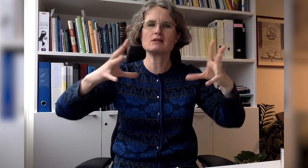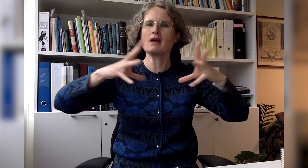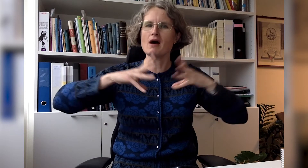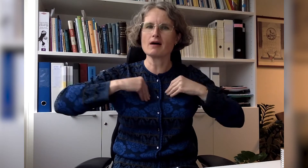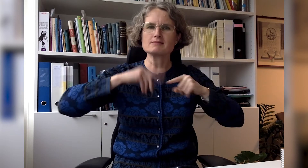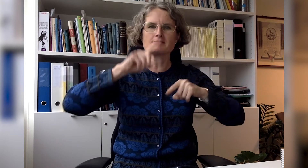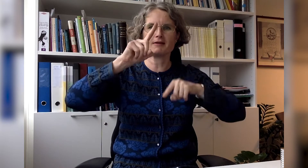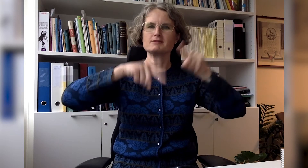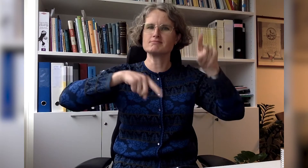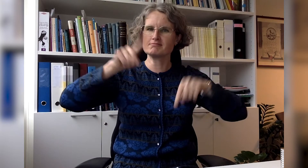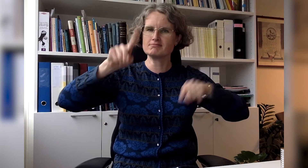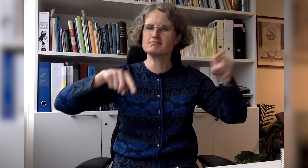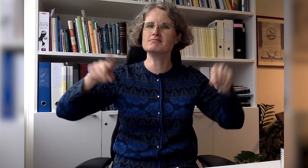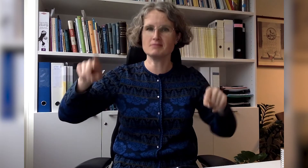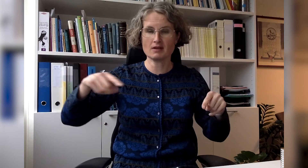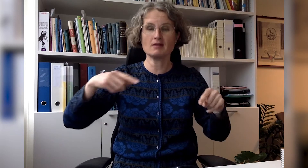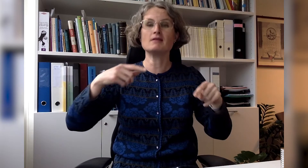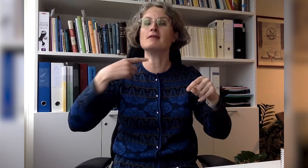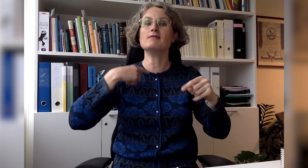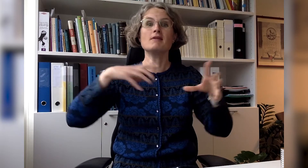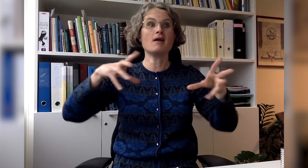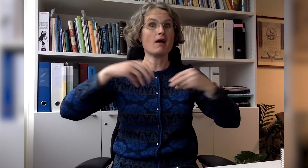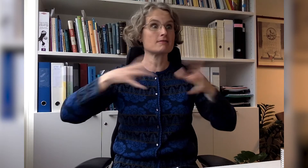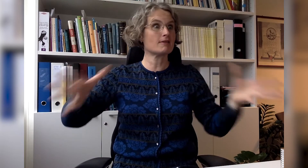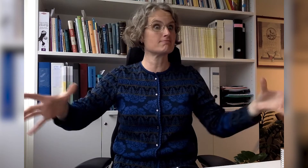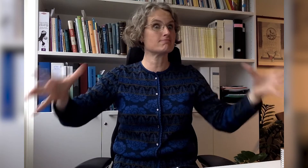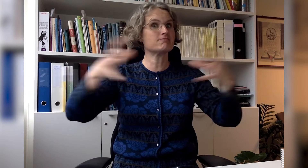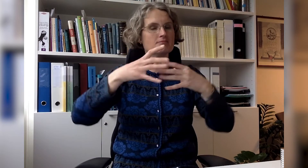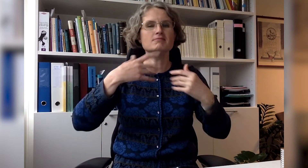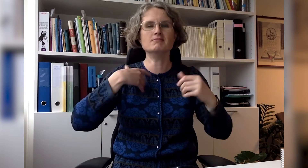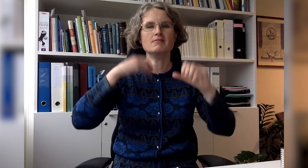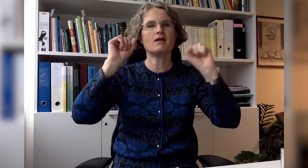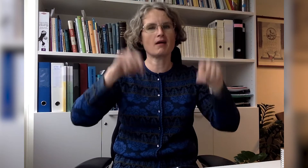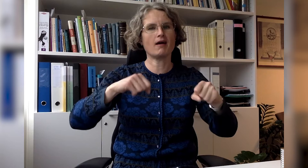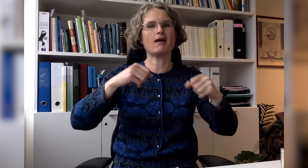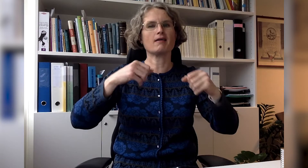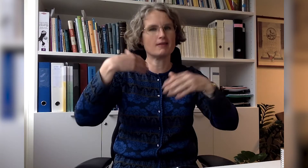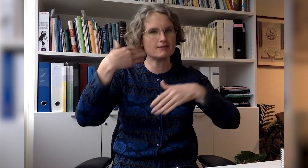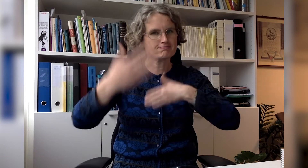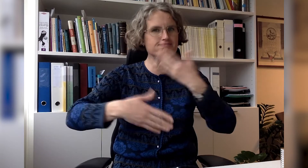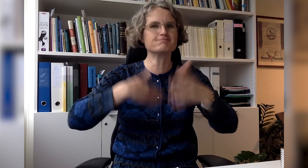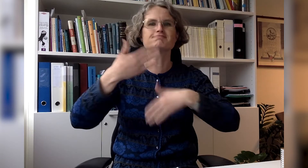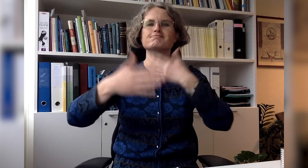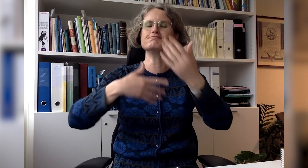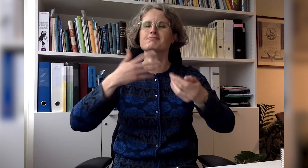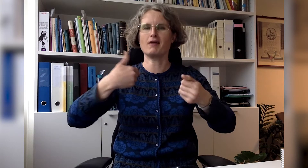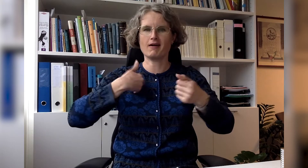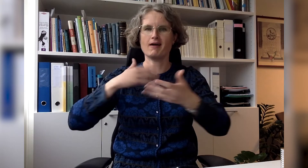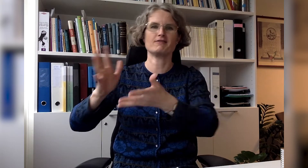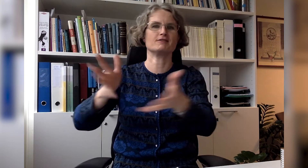and accept diversity. If we do that, we can be more united, and can communicate